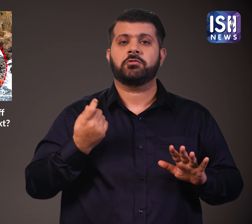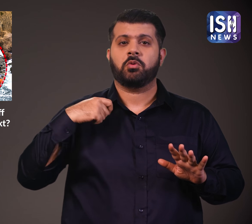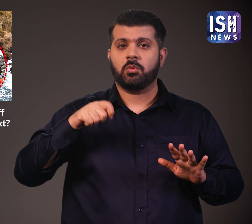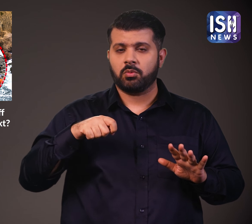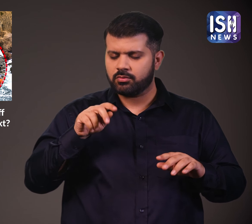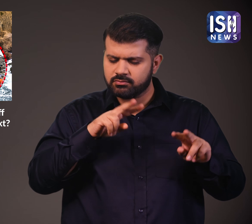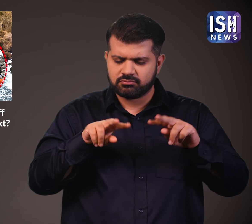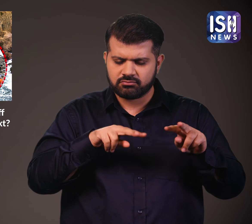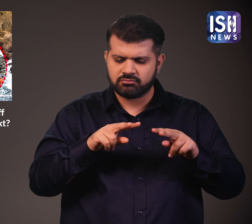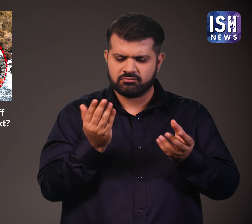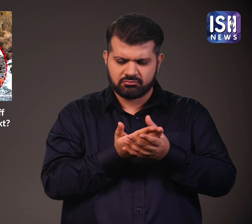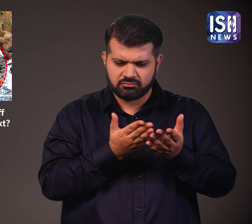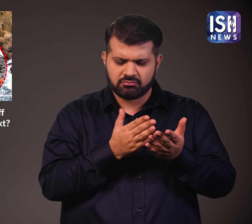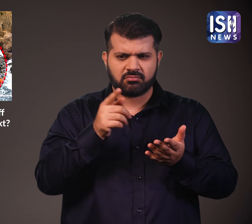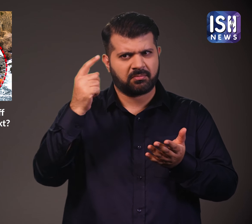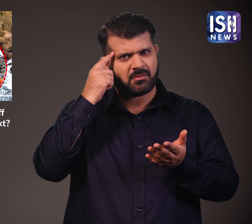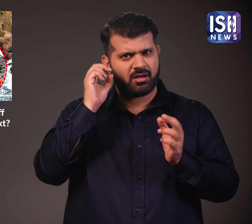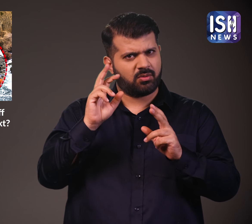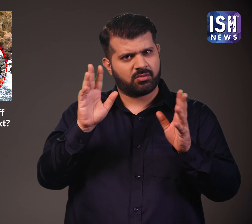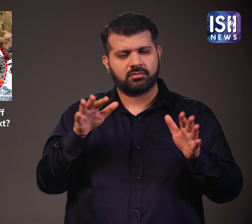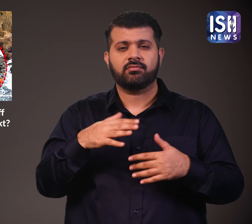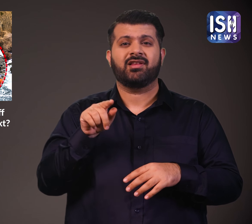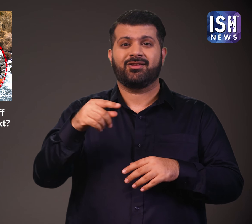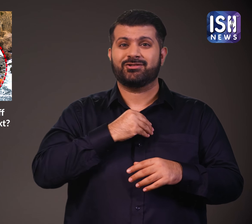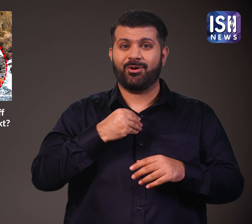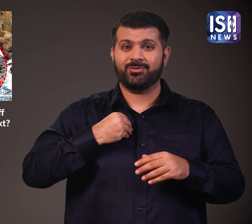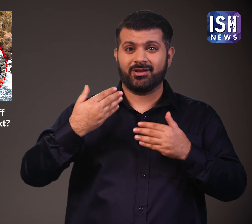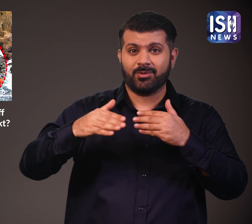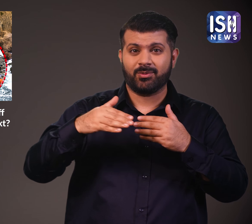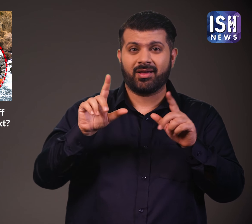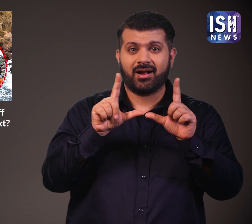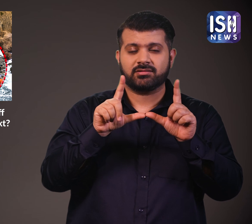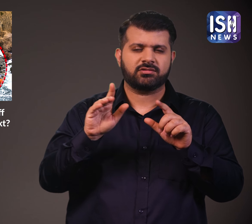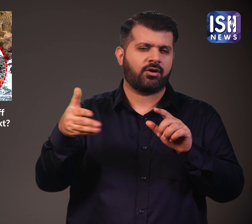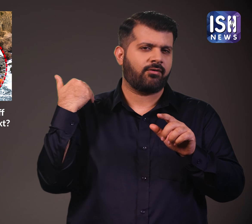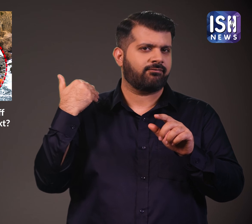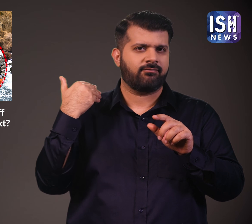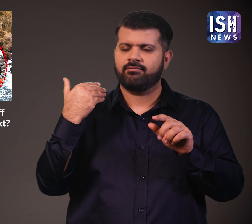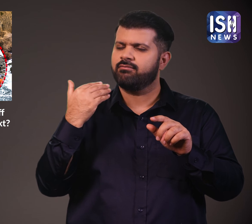The court reviewed his case and his mental health records. His medical licence was revoked.